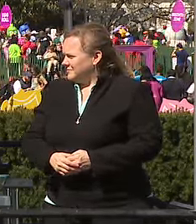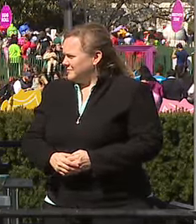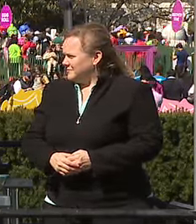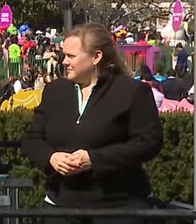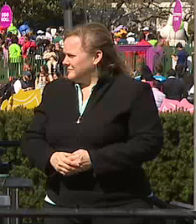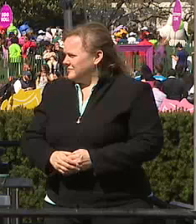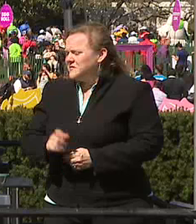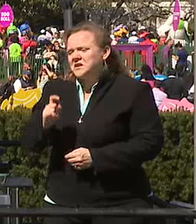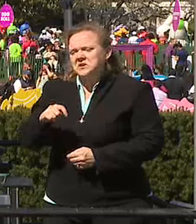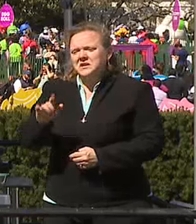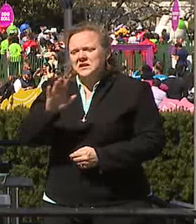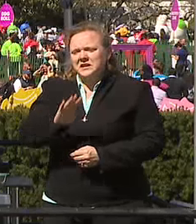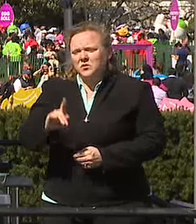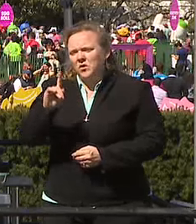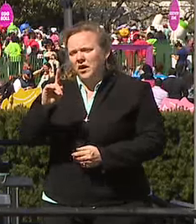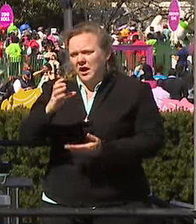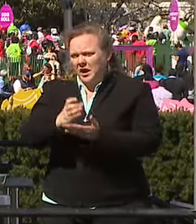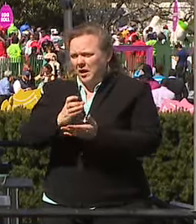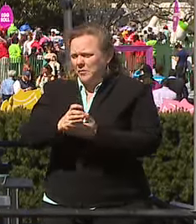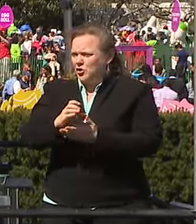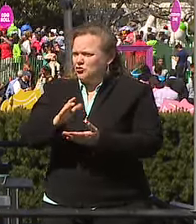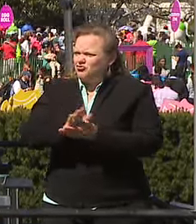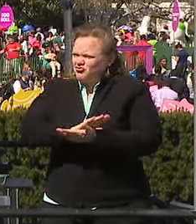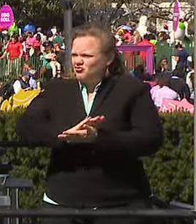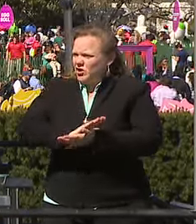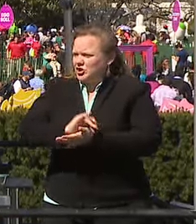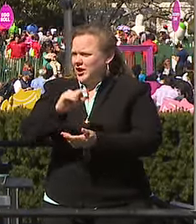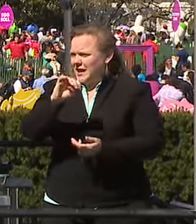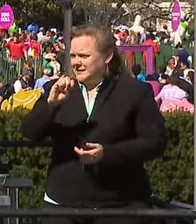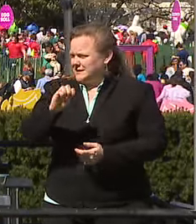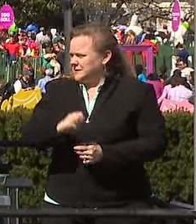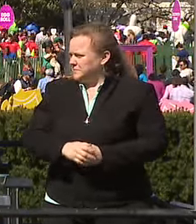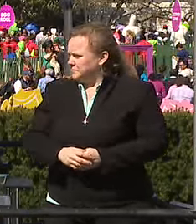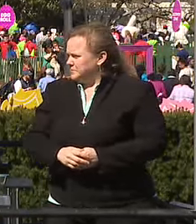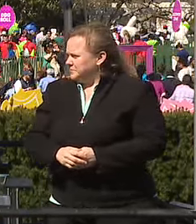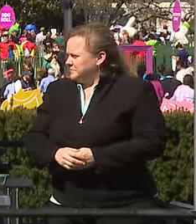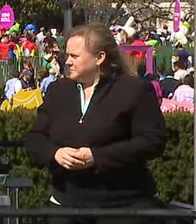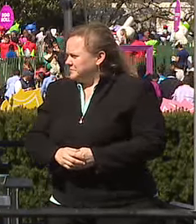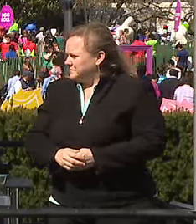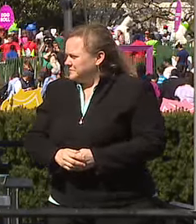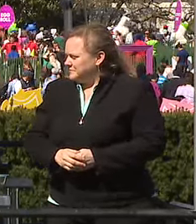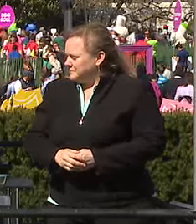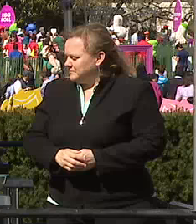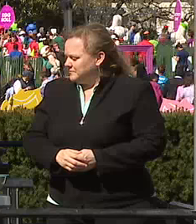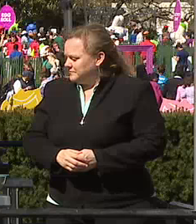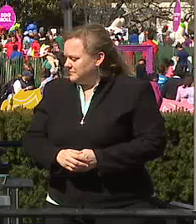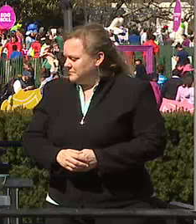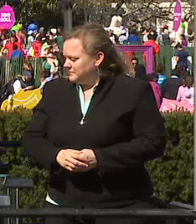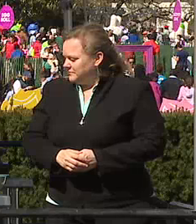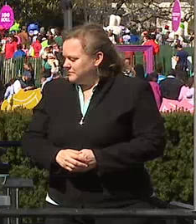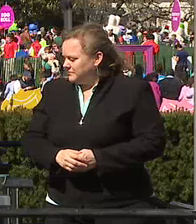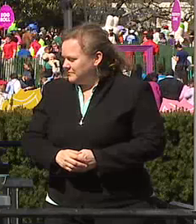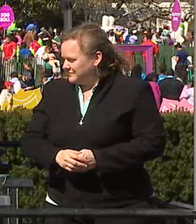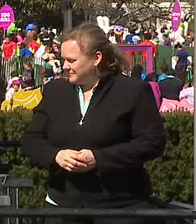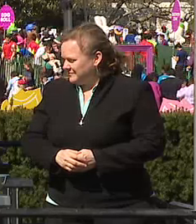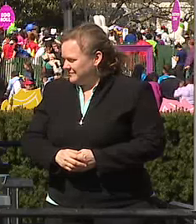about one cup of crushed ice.